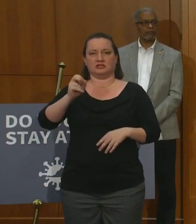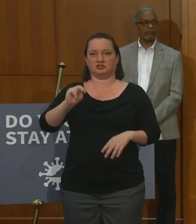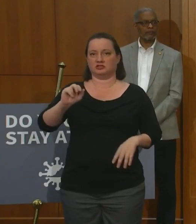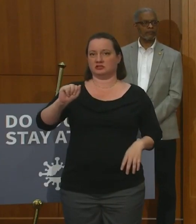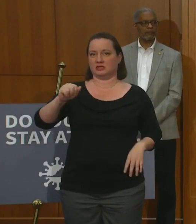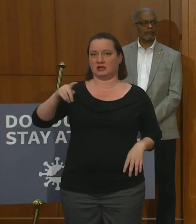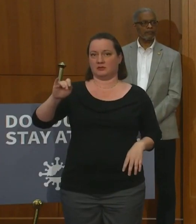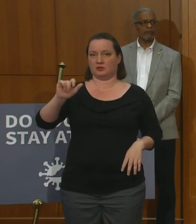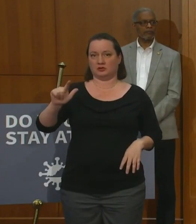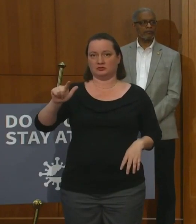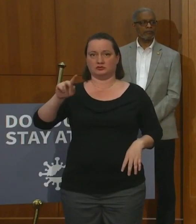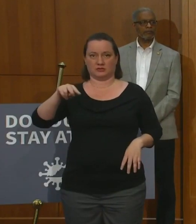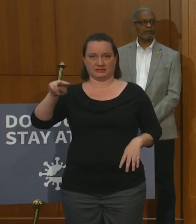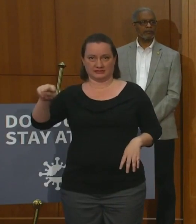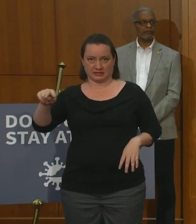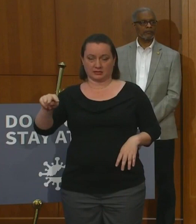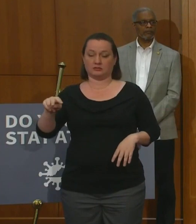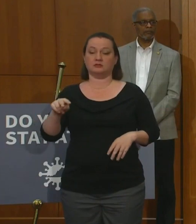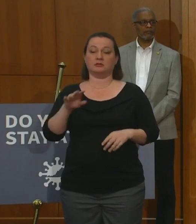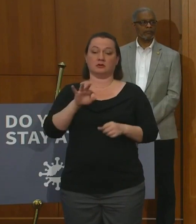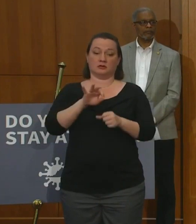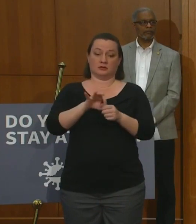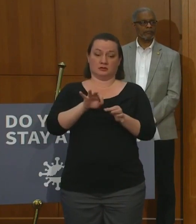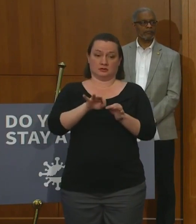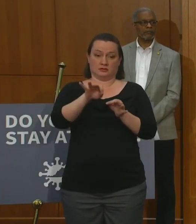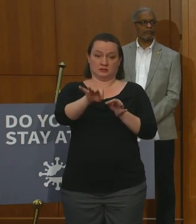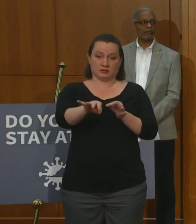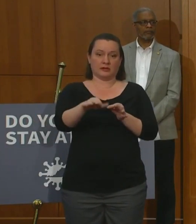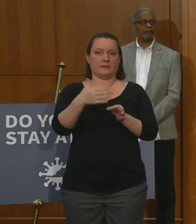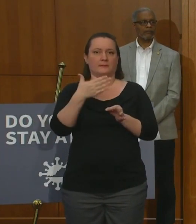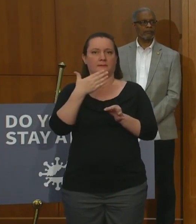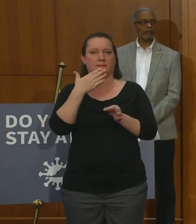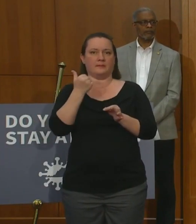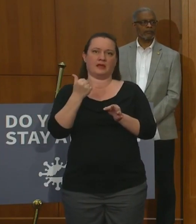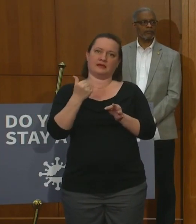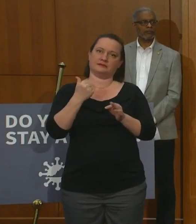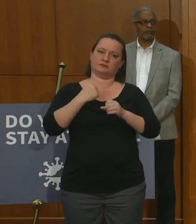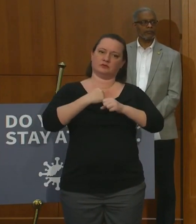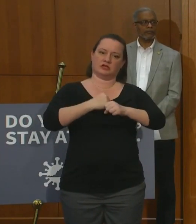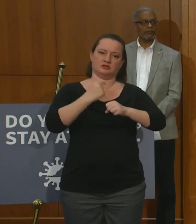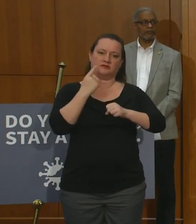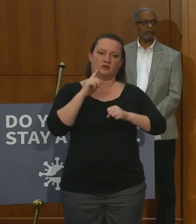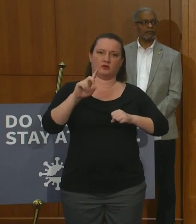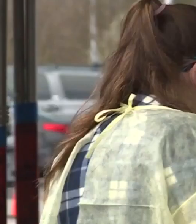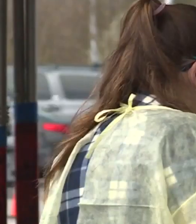THESE ELECTIONS IS THE BEST WAY TO PROTECT DEMOCRACY WITHOUT ENDANGERING PUBLIC HEALTH THOSE ON THE